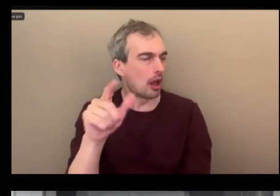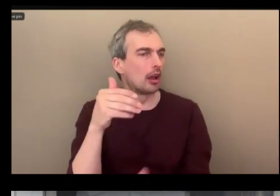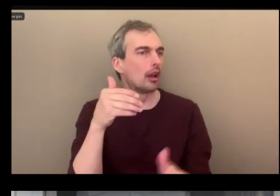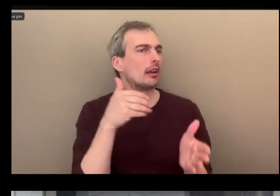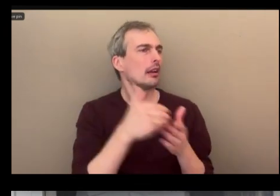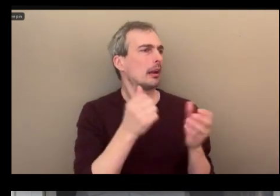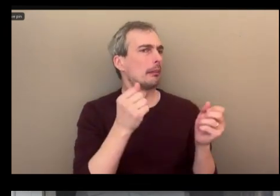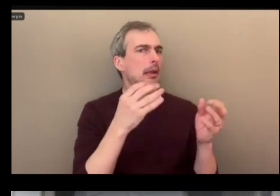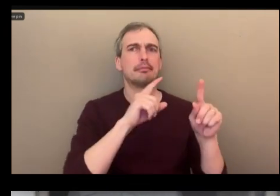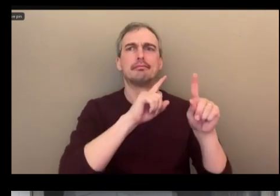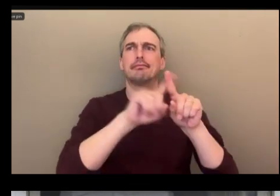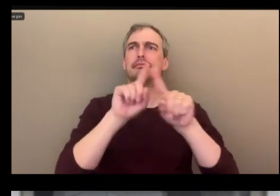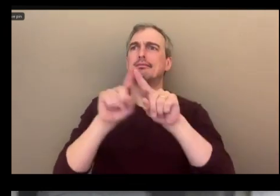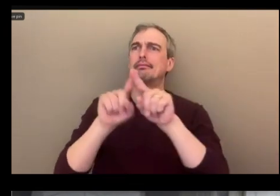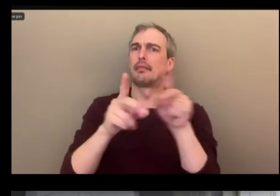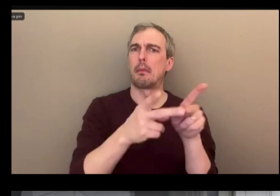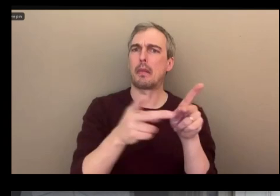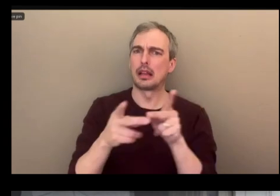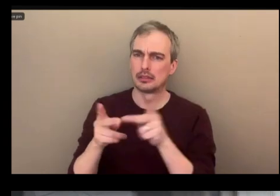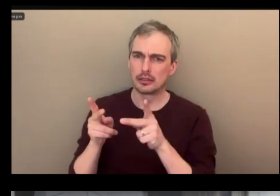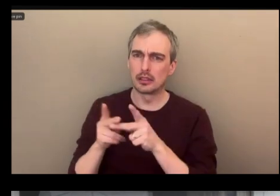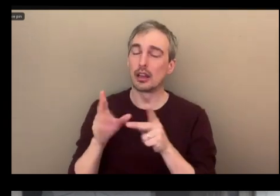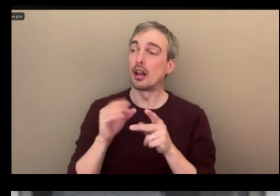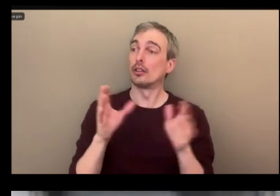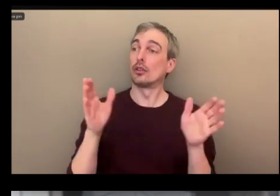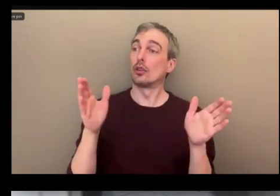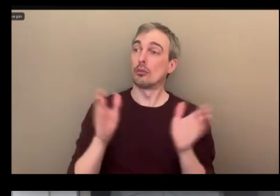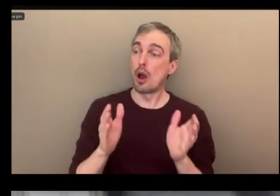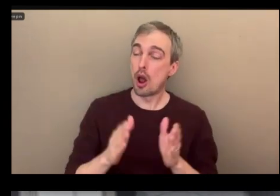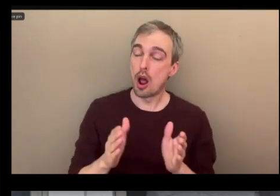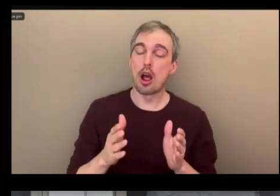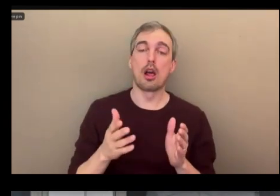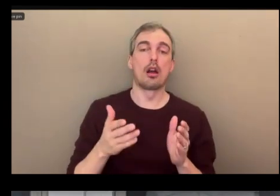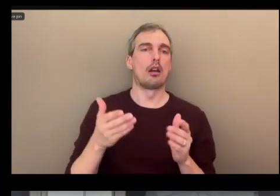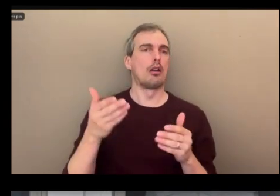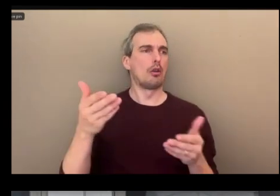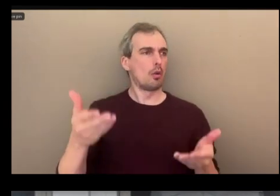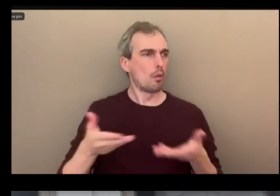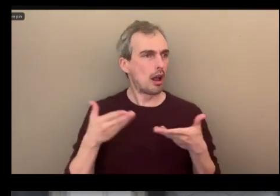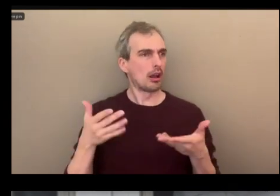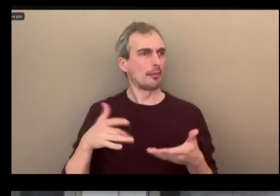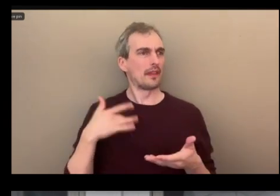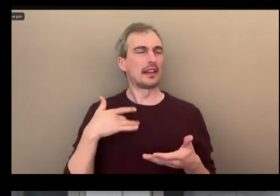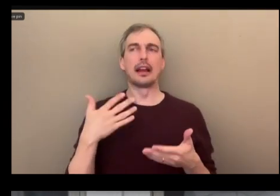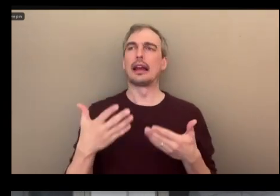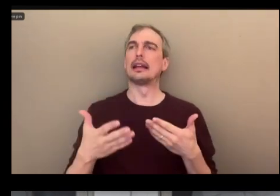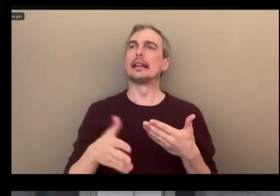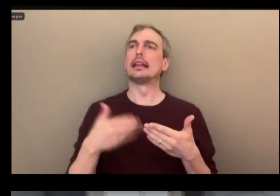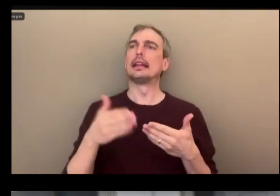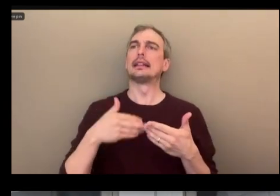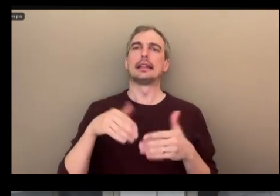And it's pretty much easy to get into. So we have built our Accessibility Technology and Innovation Lab in Freehold, New Jersey.